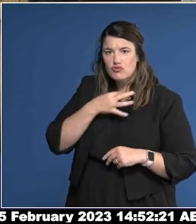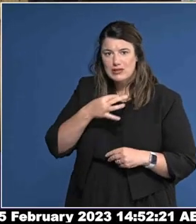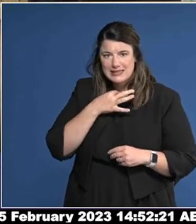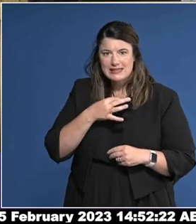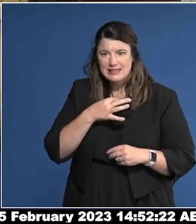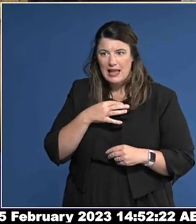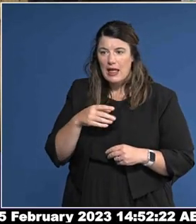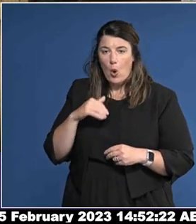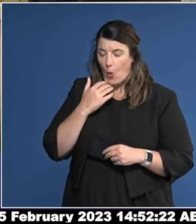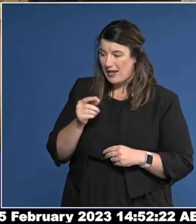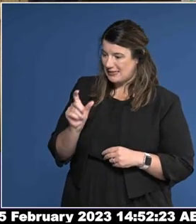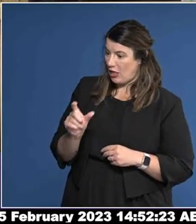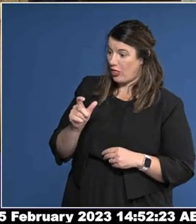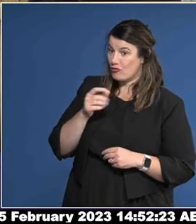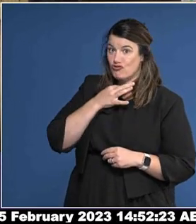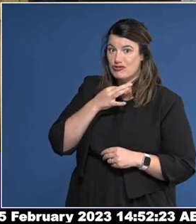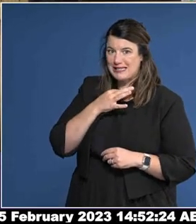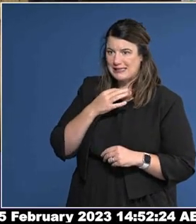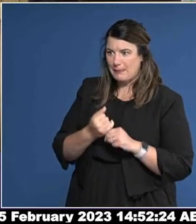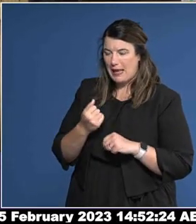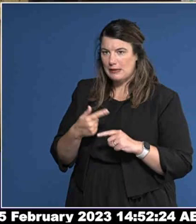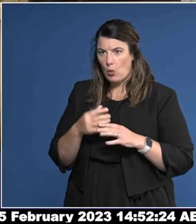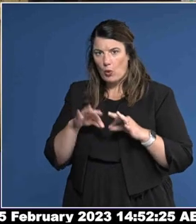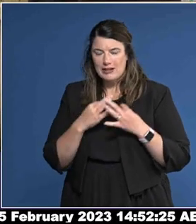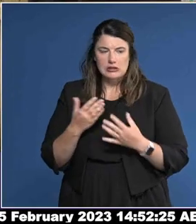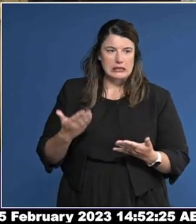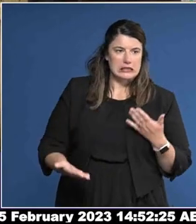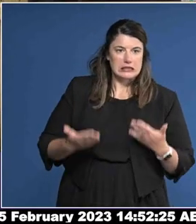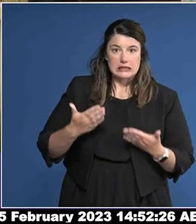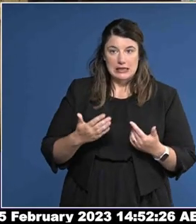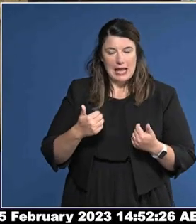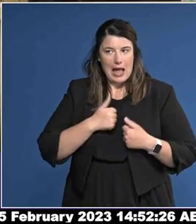Because there's always that balance for providers around duty of care and what is a